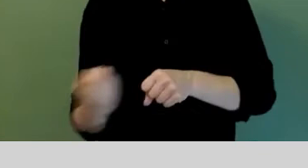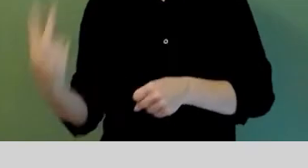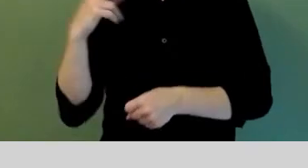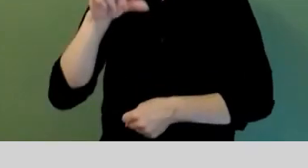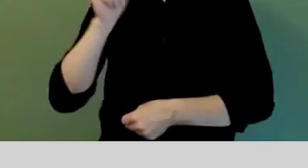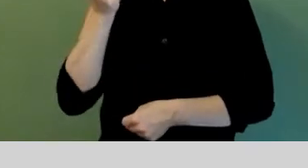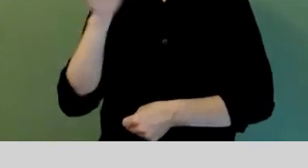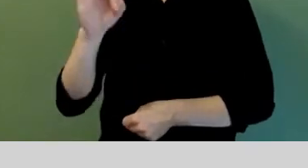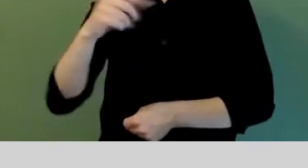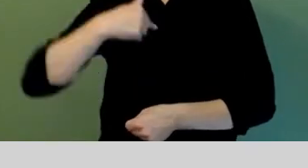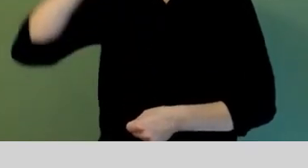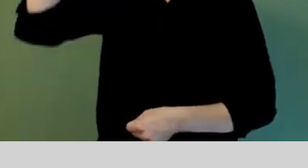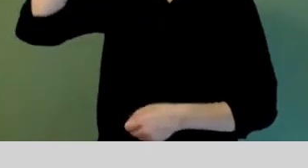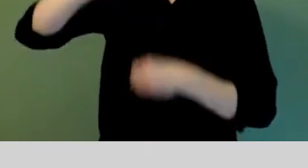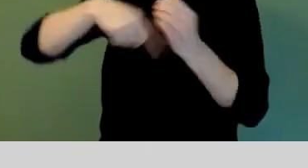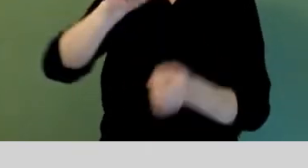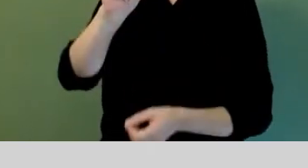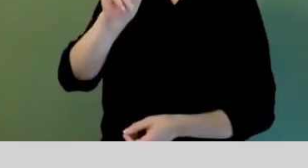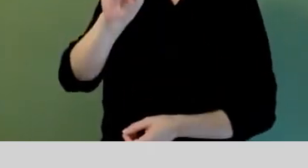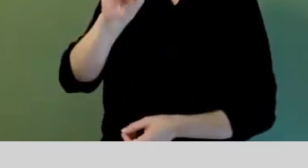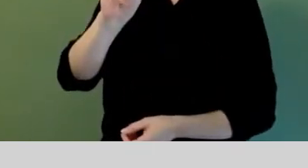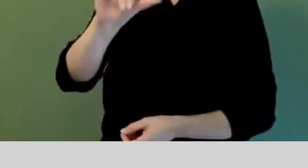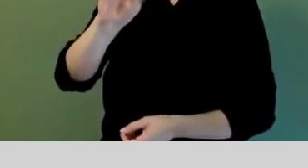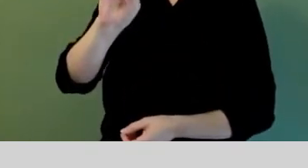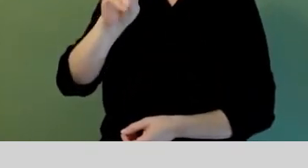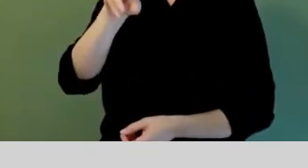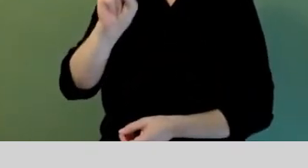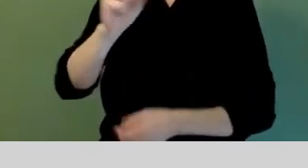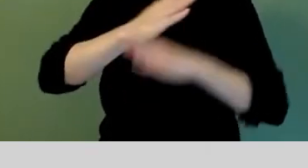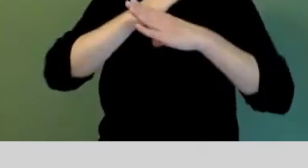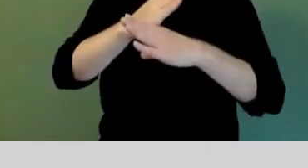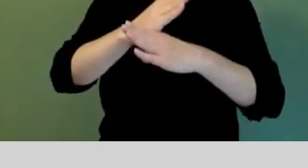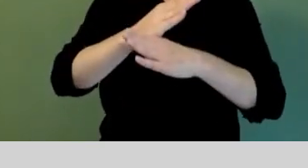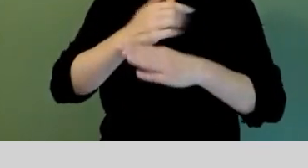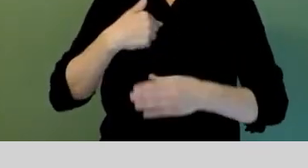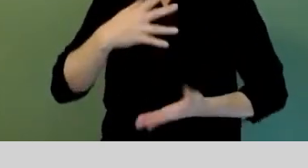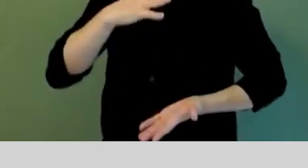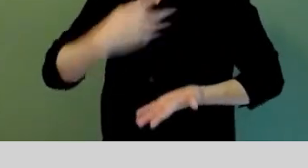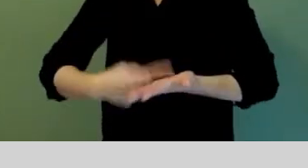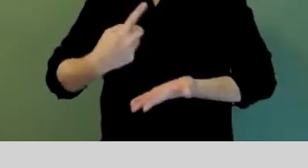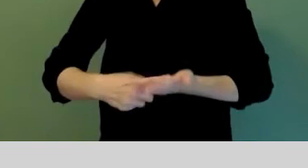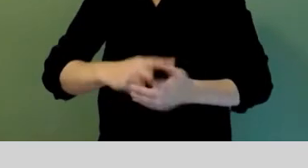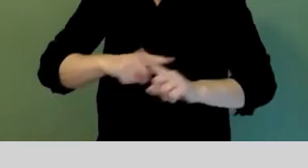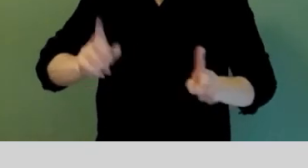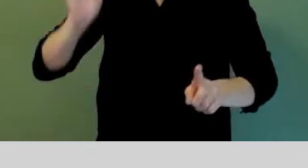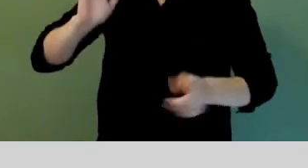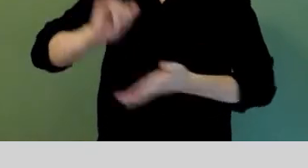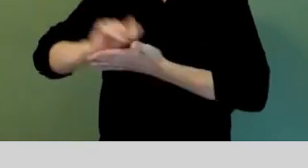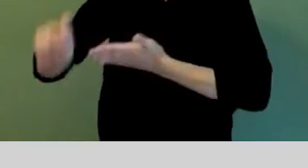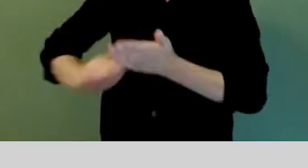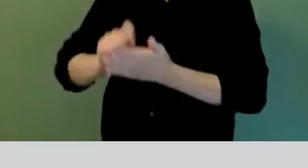I didn't have a good Python solution for it at the time. One of the things that blocks help out is with maintaining variable scope.